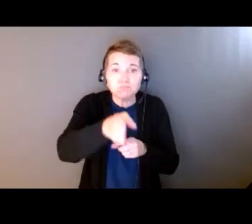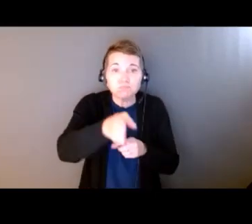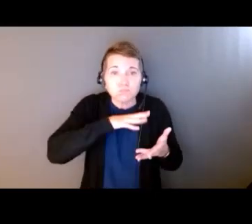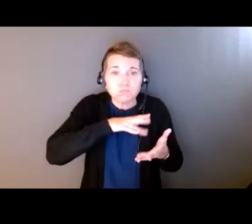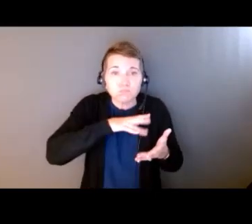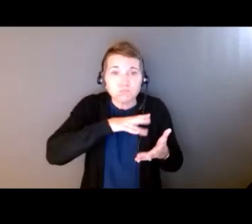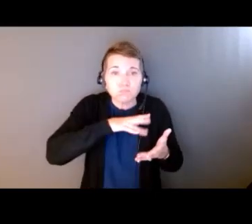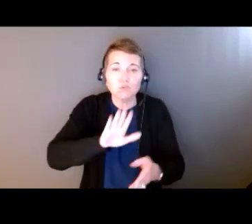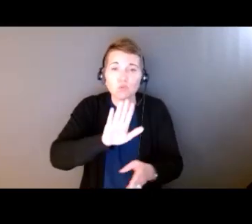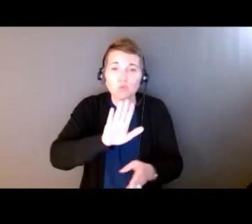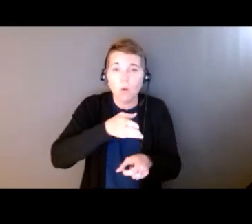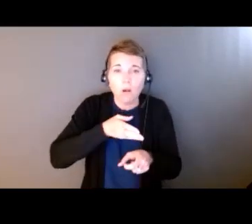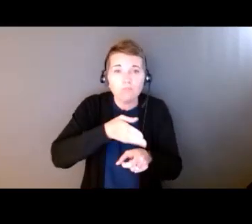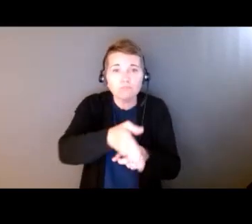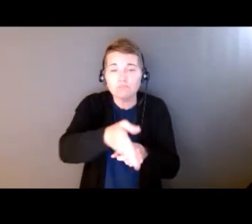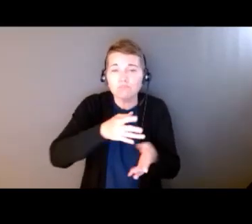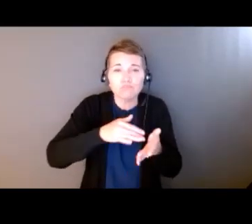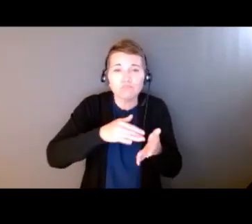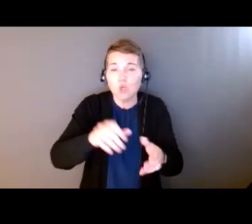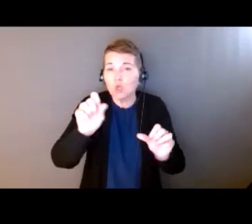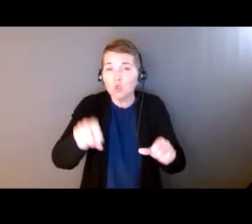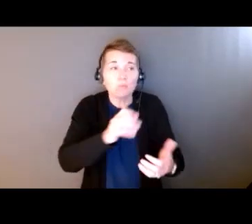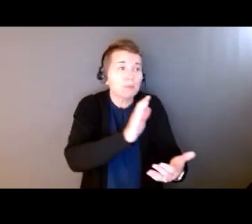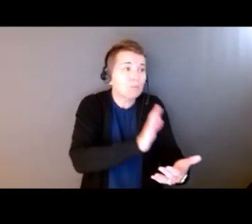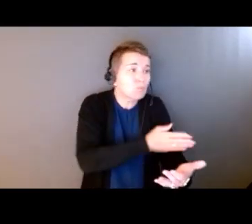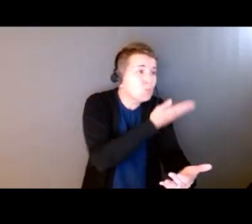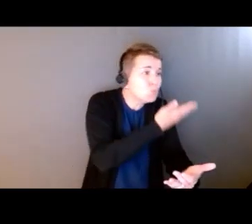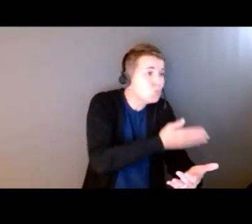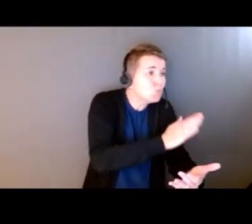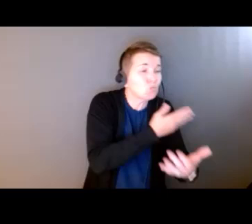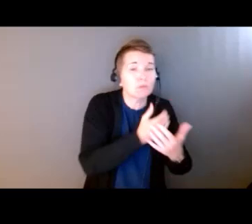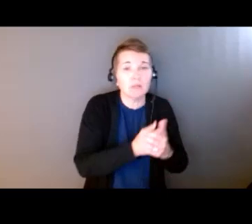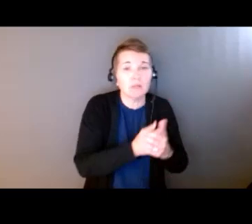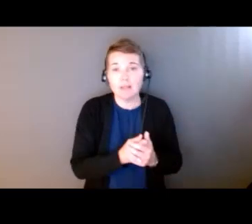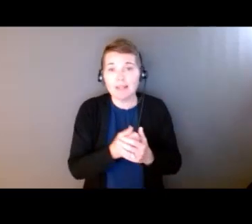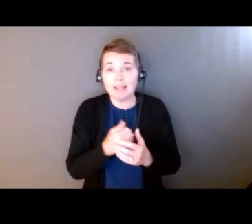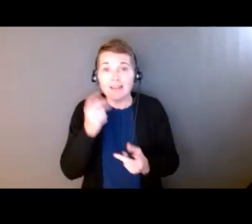So, this could be music, visual arts, dance, theatre, and so on.